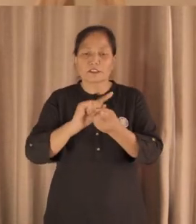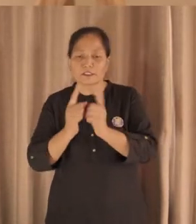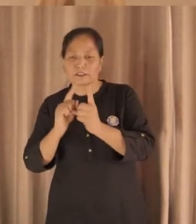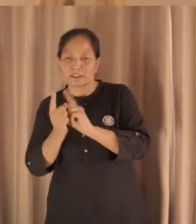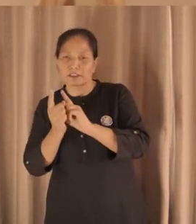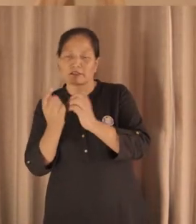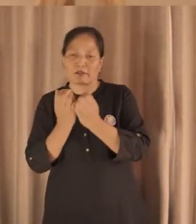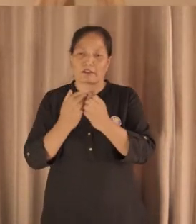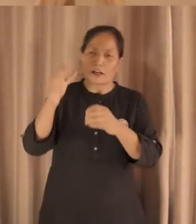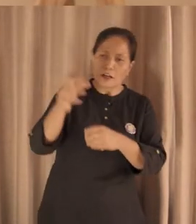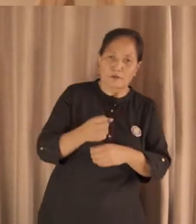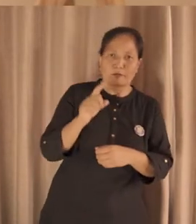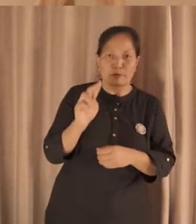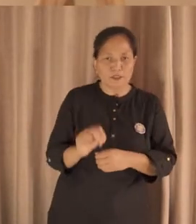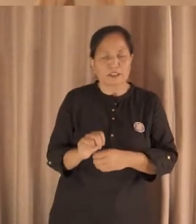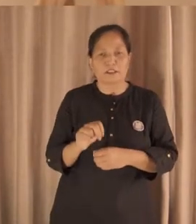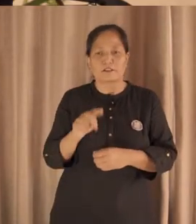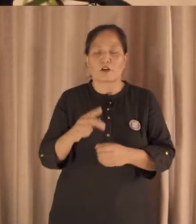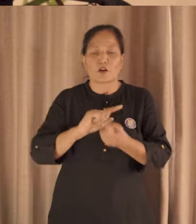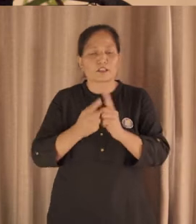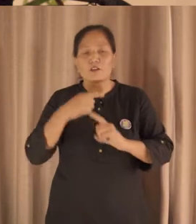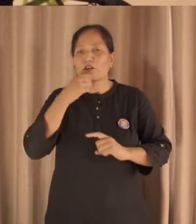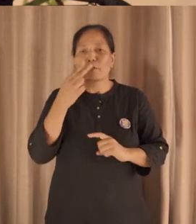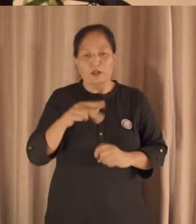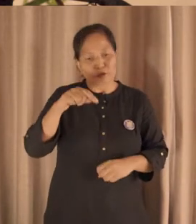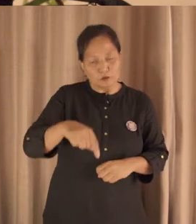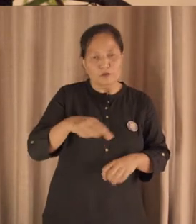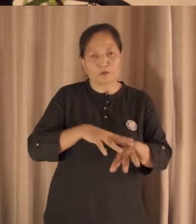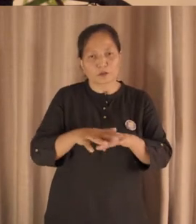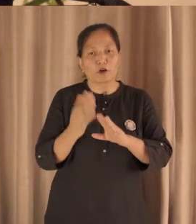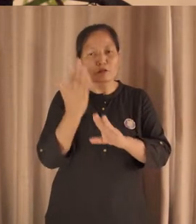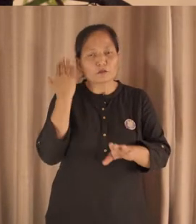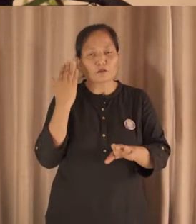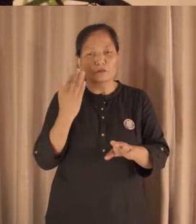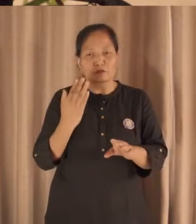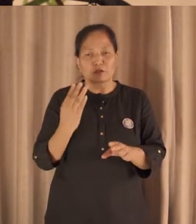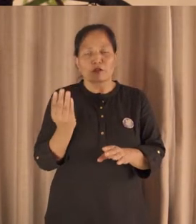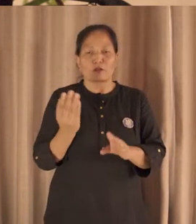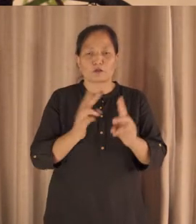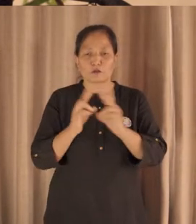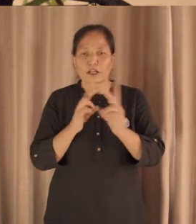and law-making for the indigenous people because indigenous people will not be recognized without traditional land in the world. They must have an ancestral land and territory. When you